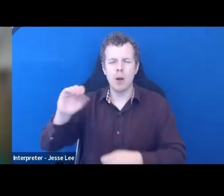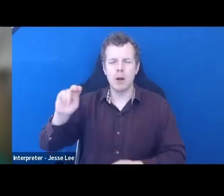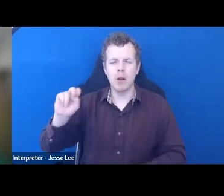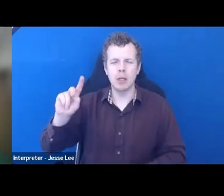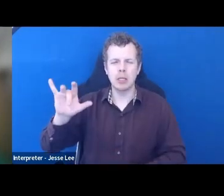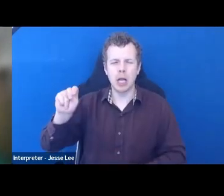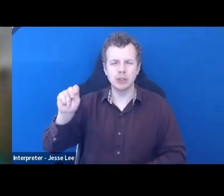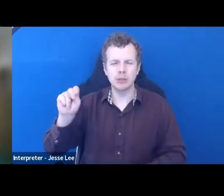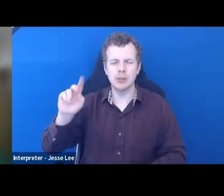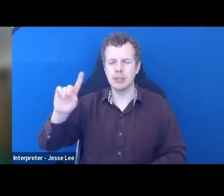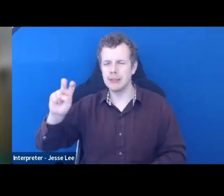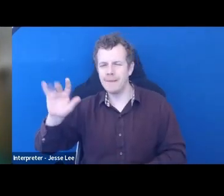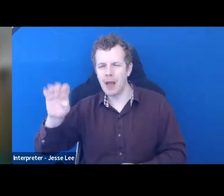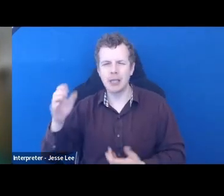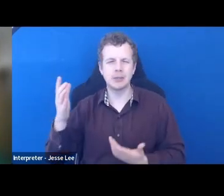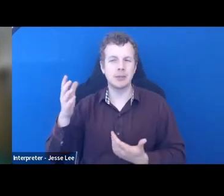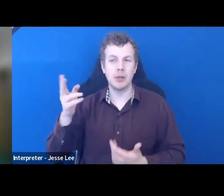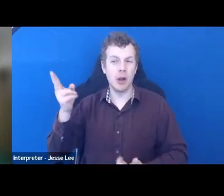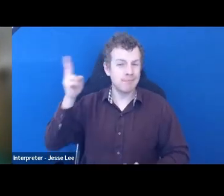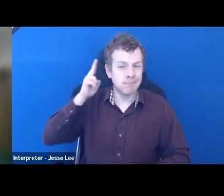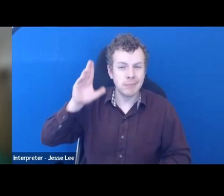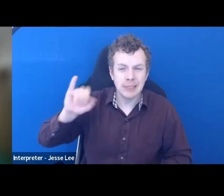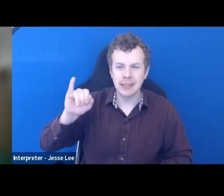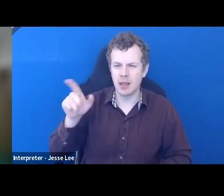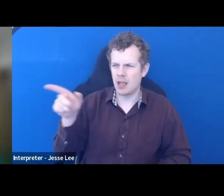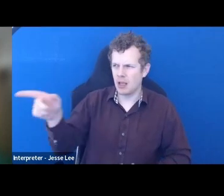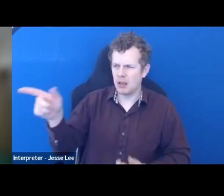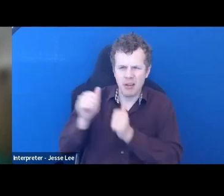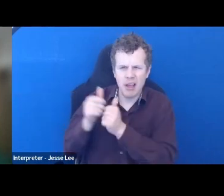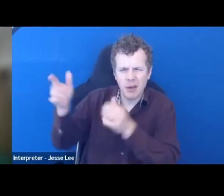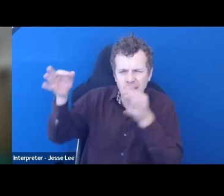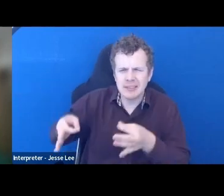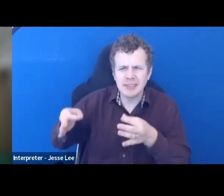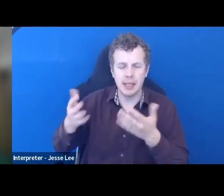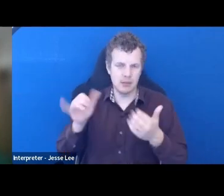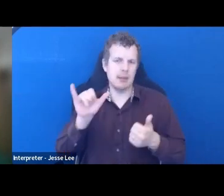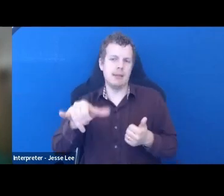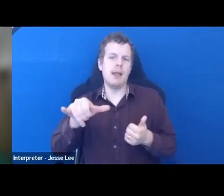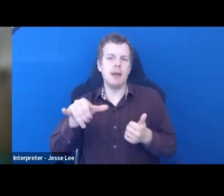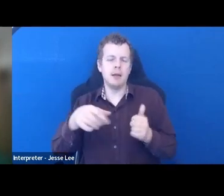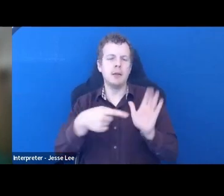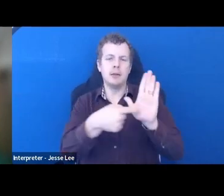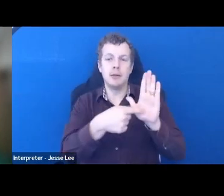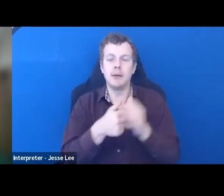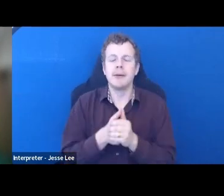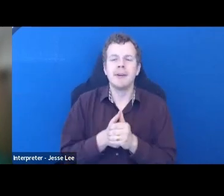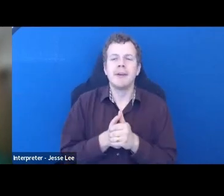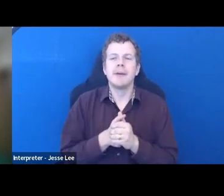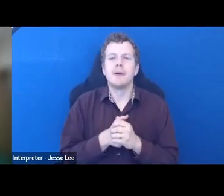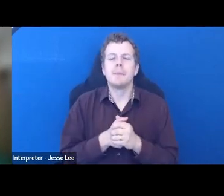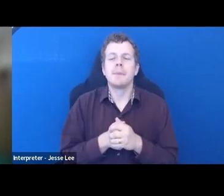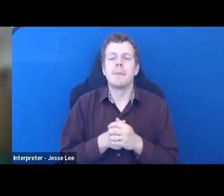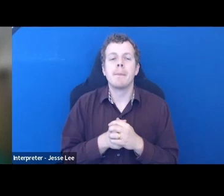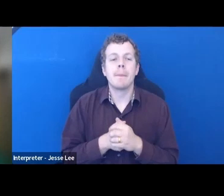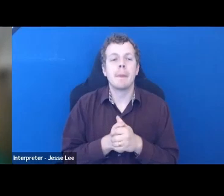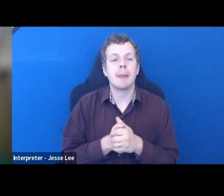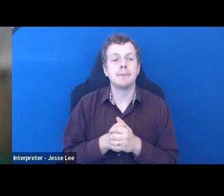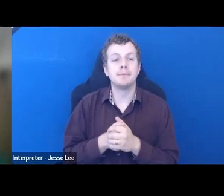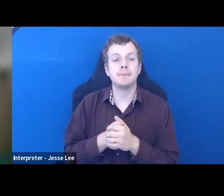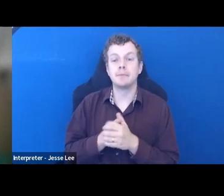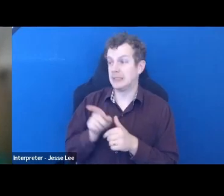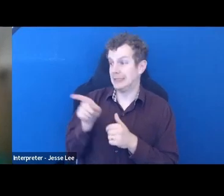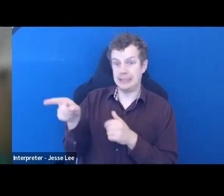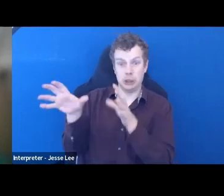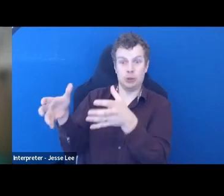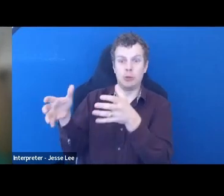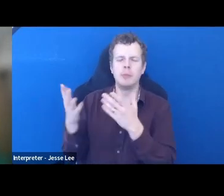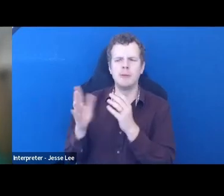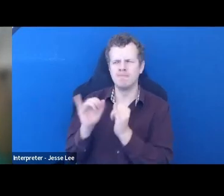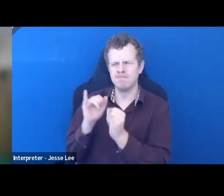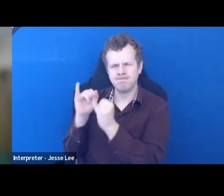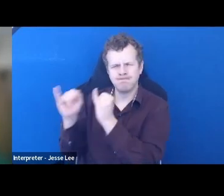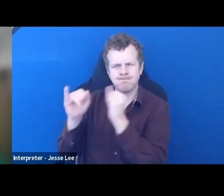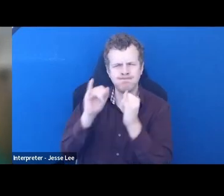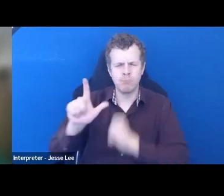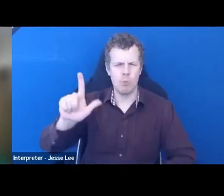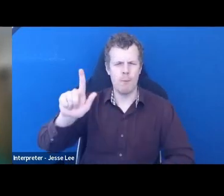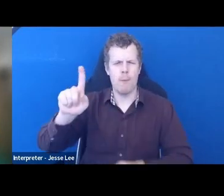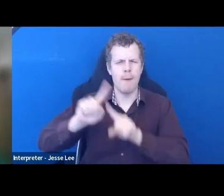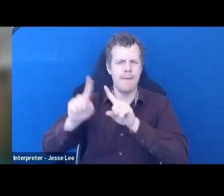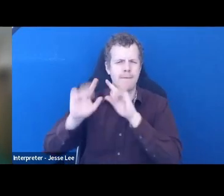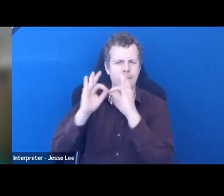So this group - and excuse me, this group interviewed 21 families about their experiences